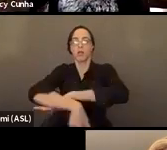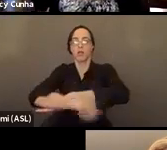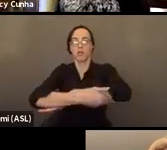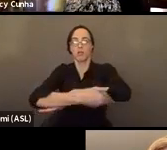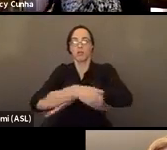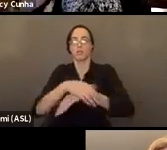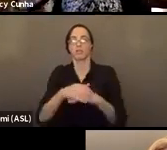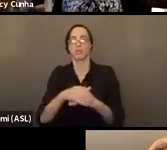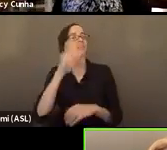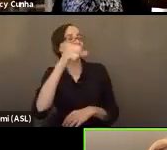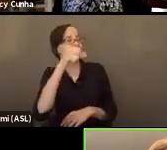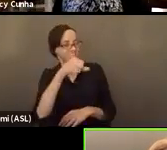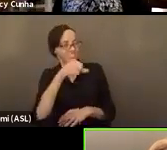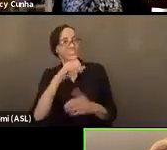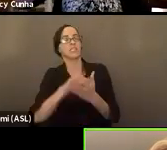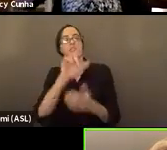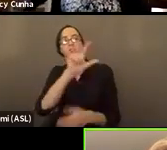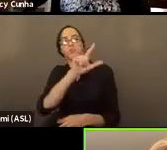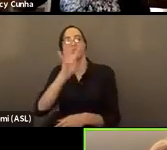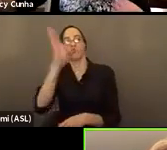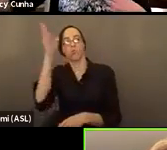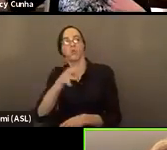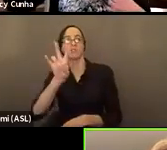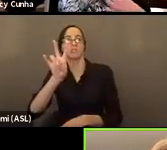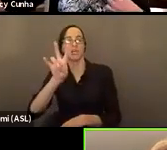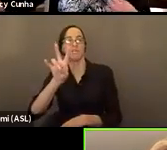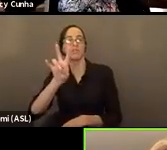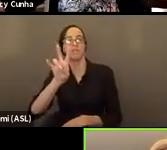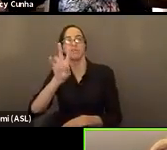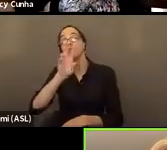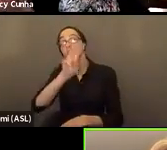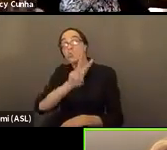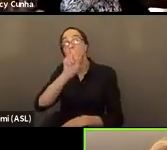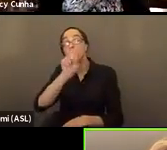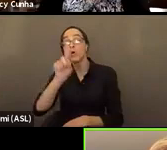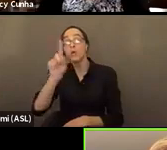that's what i thought and and and it also serves people in multiple different languages